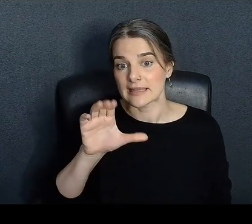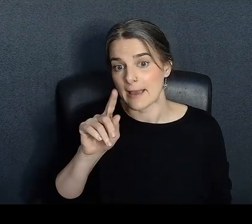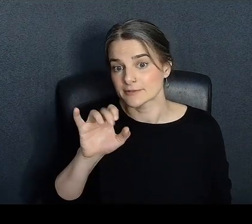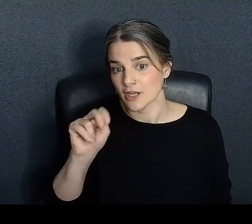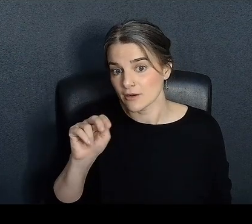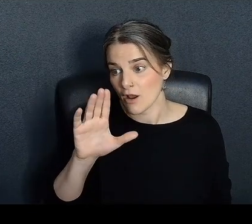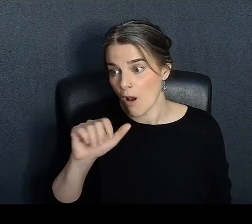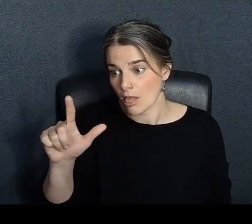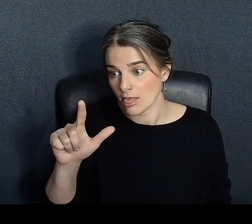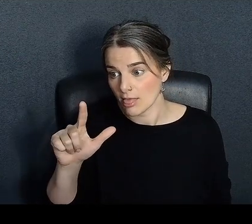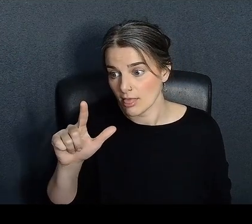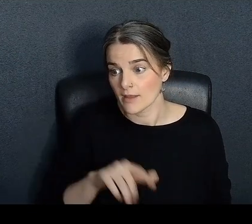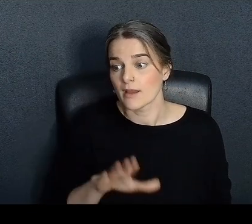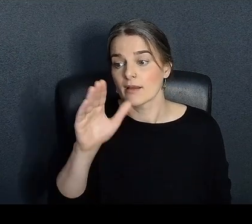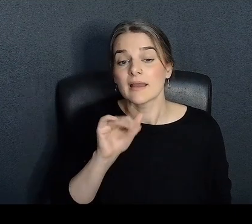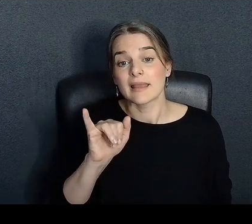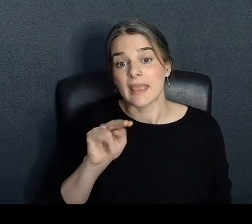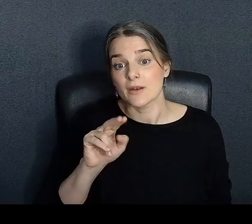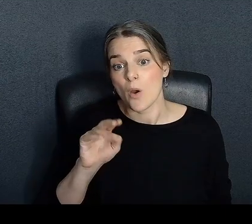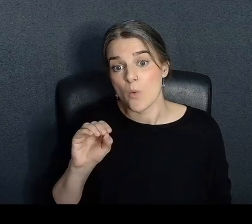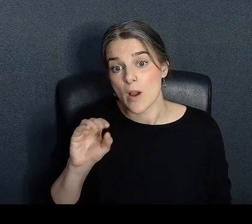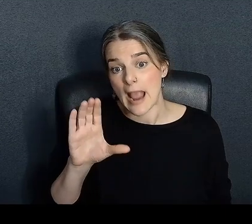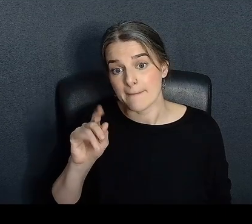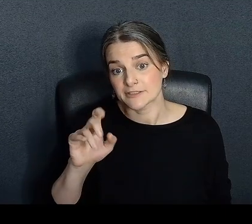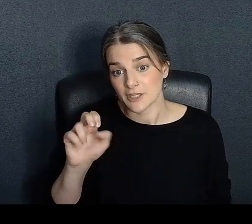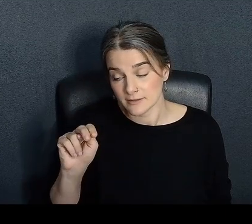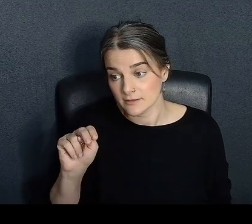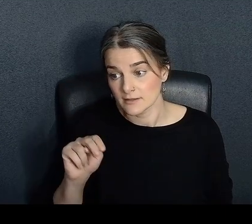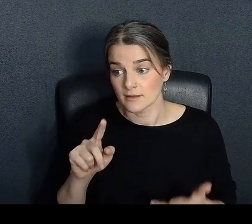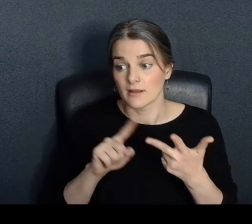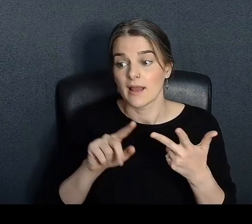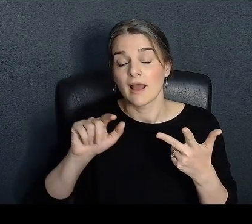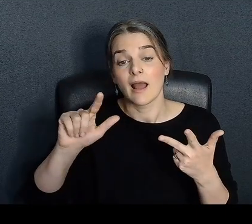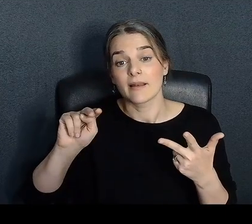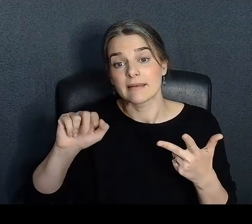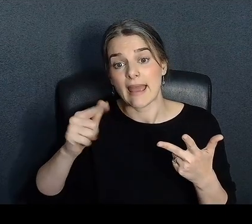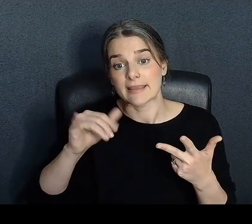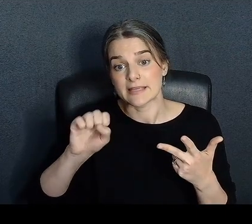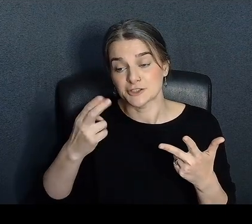which is a newer one, and then our Hamilton Mobile CapTel app.